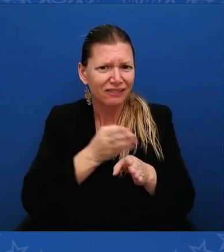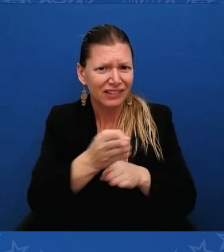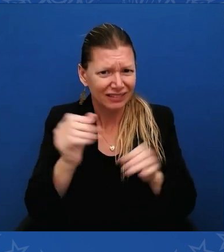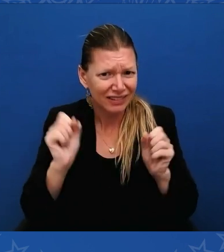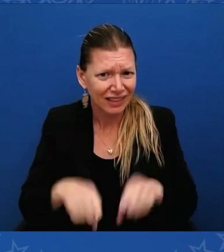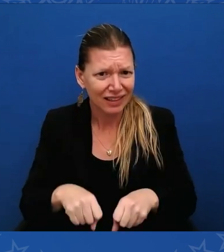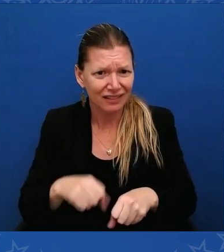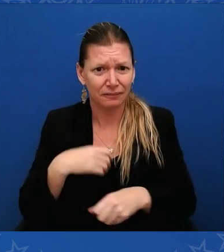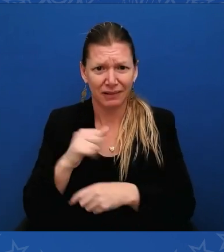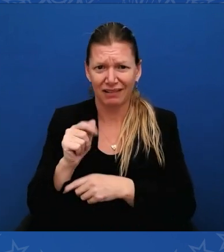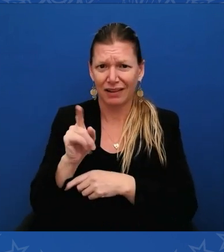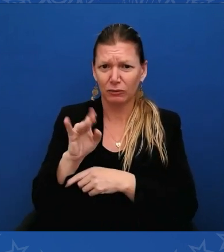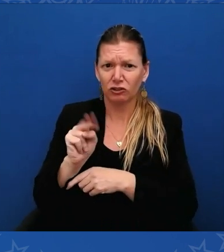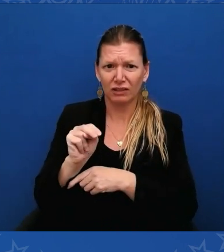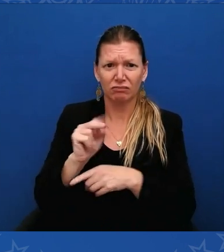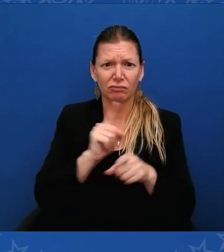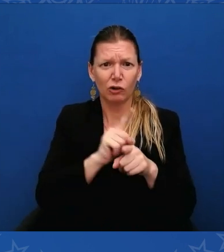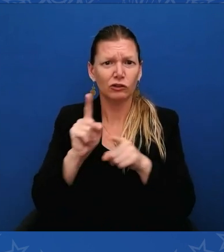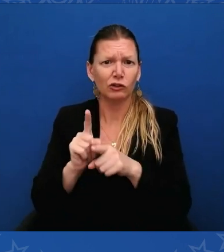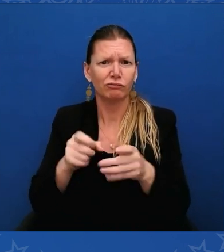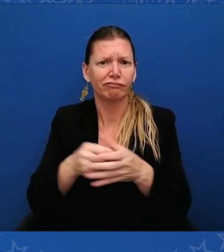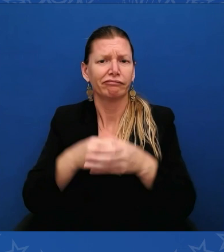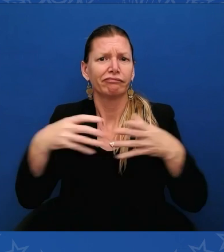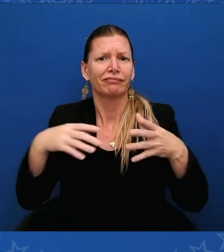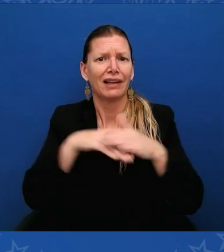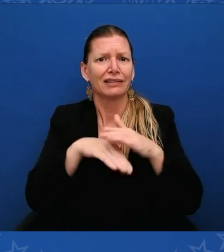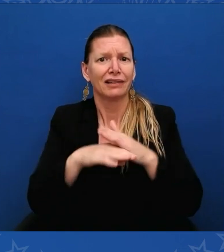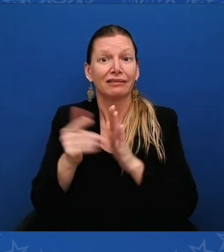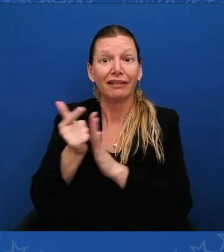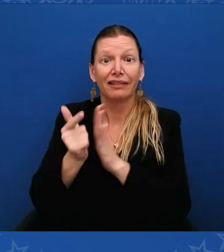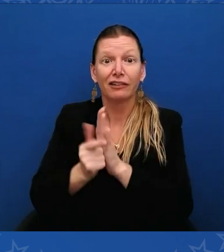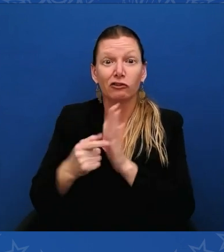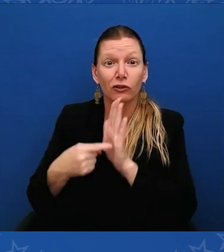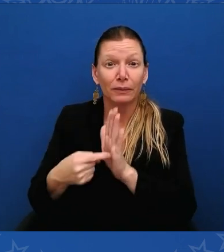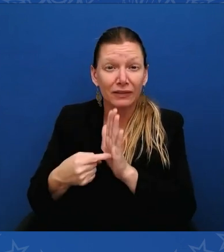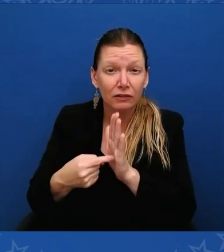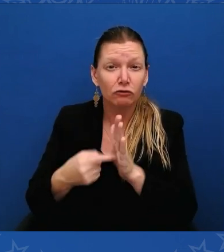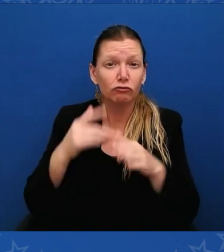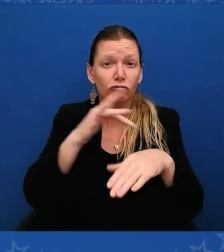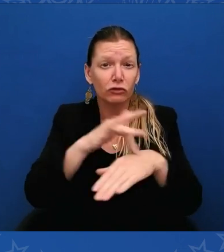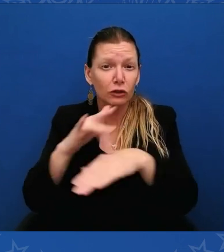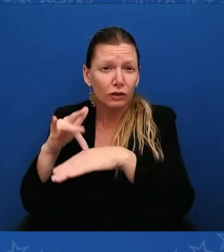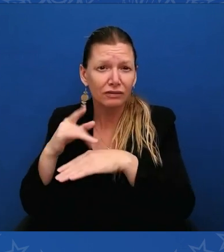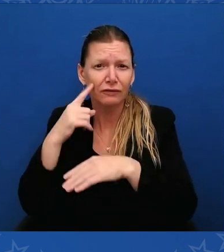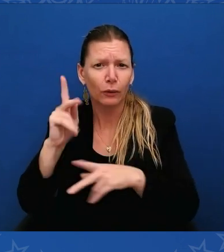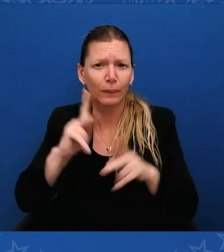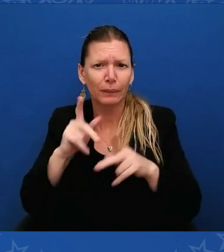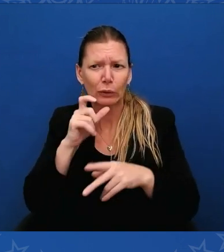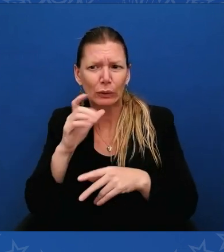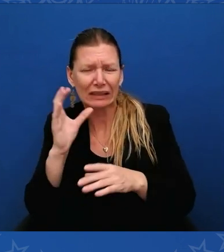for people seeking legal status. We're working with all of you to ensure folks can have access to these services,